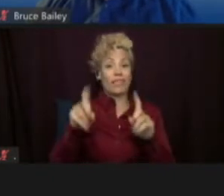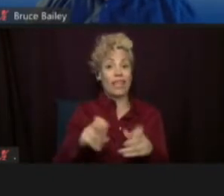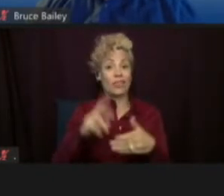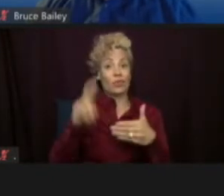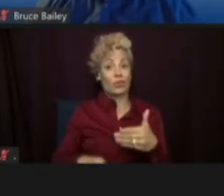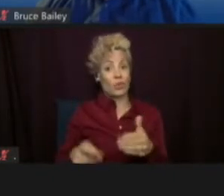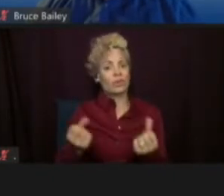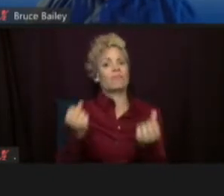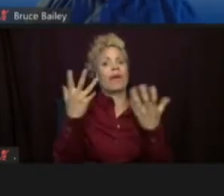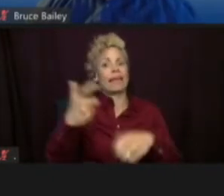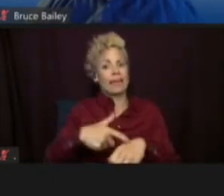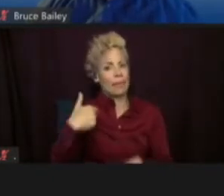Next slide.